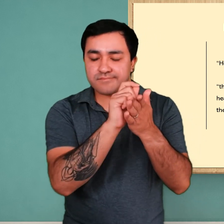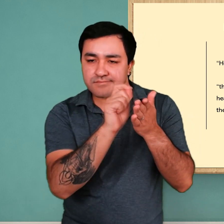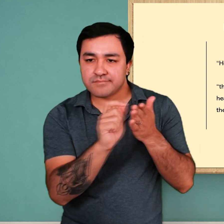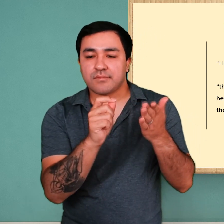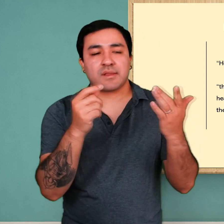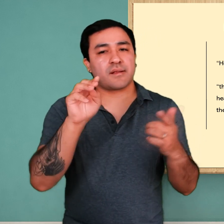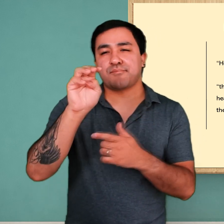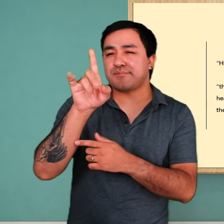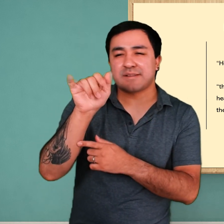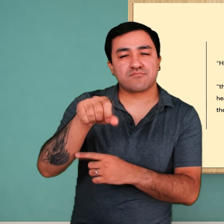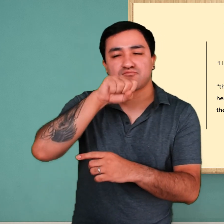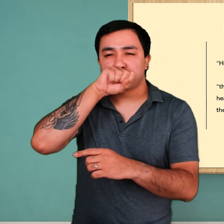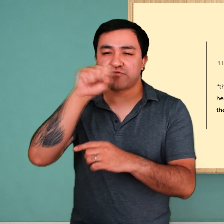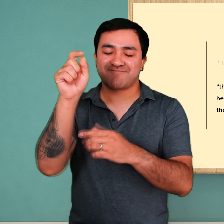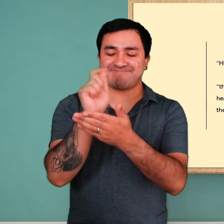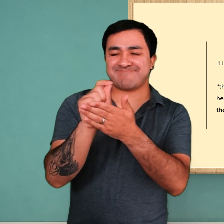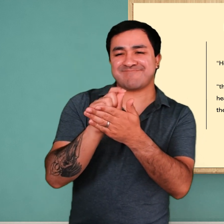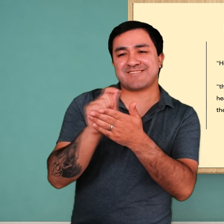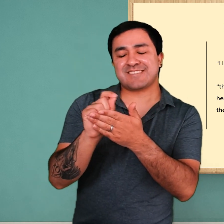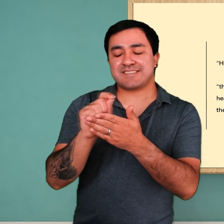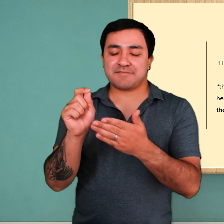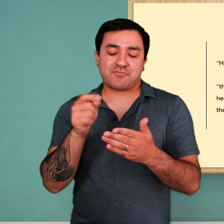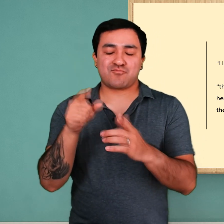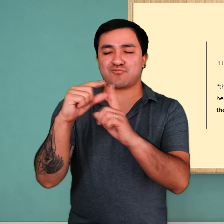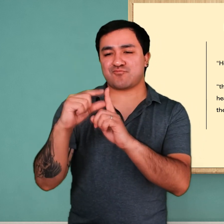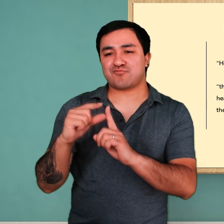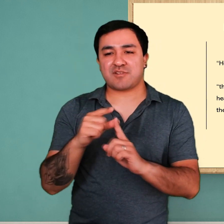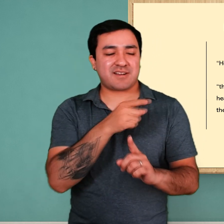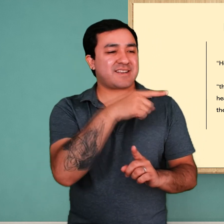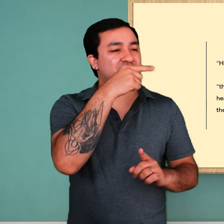The media loves to use certain words to hit at hearing people’s heartstrings.